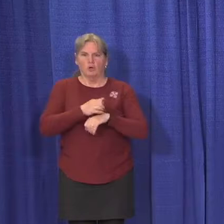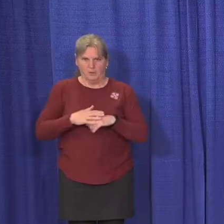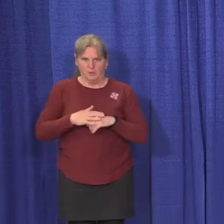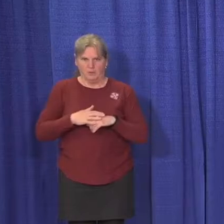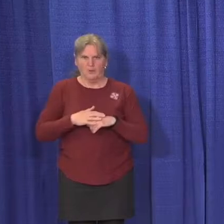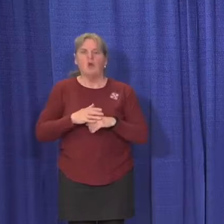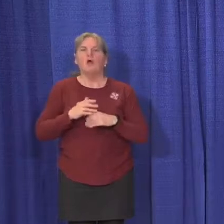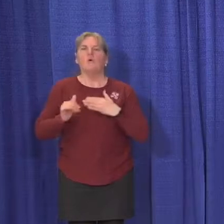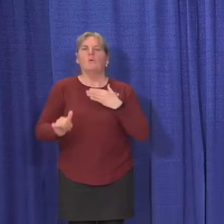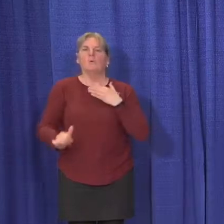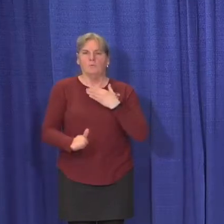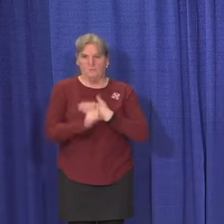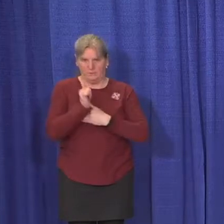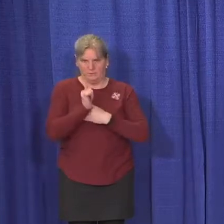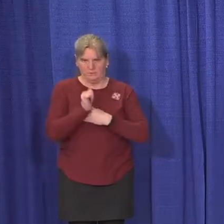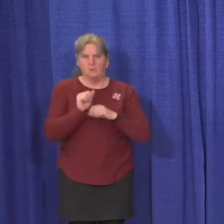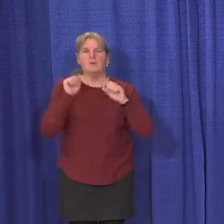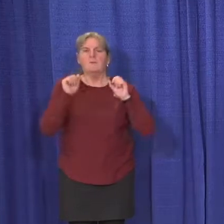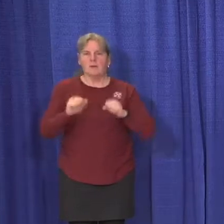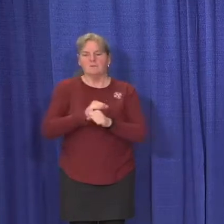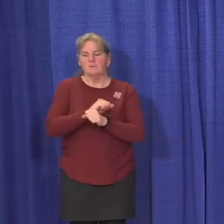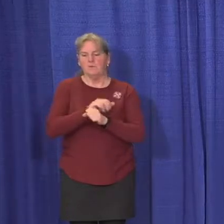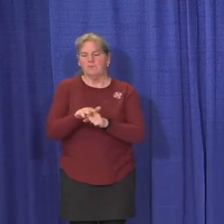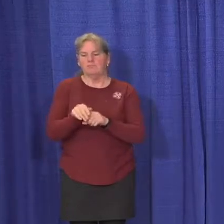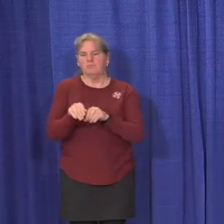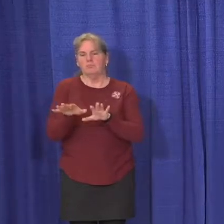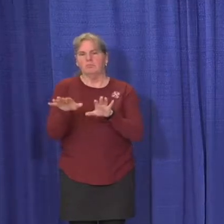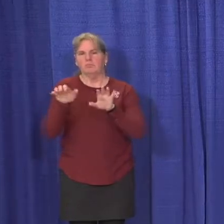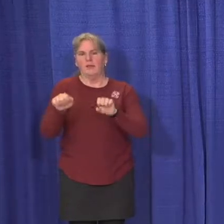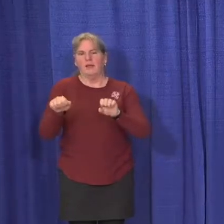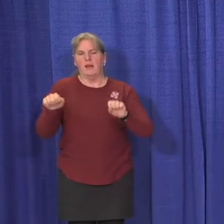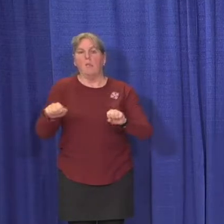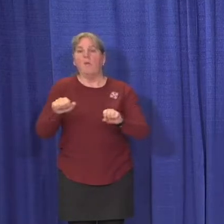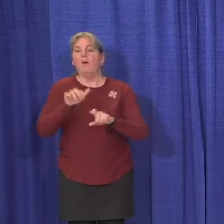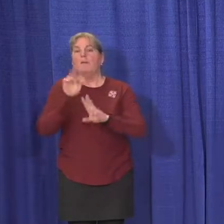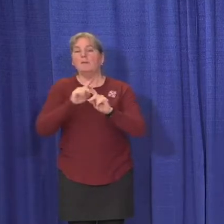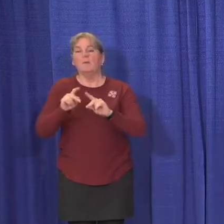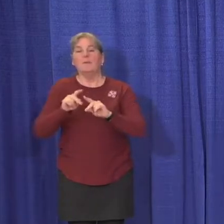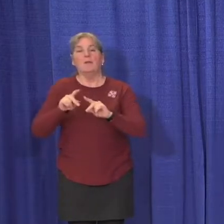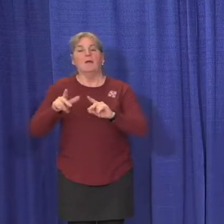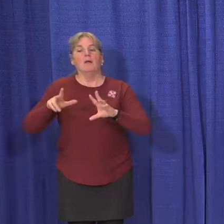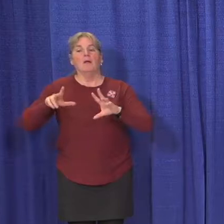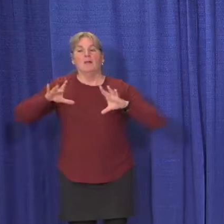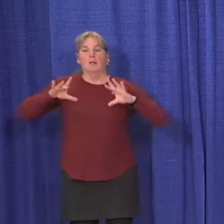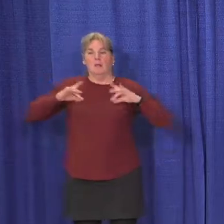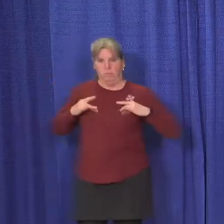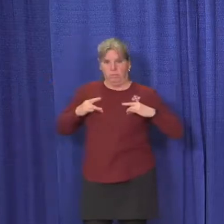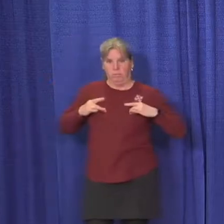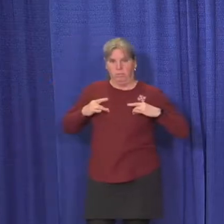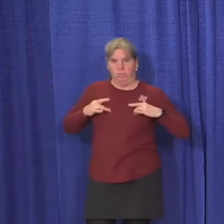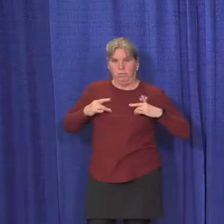To do so too early is still risky and can result in outbreaks or susceptible people